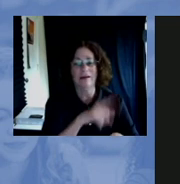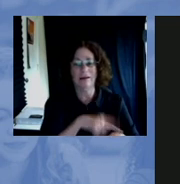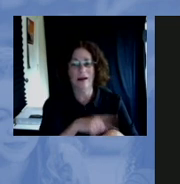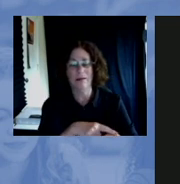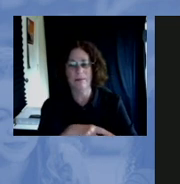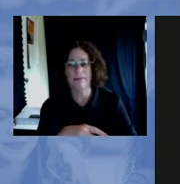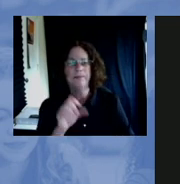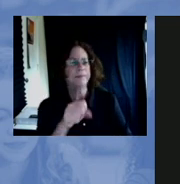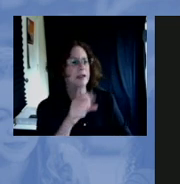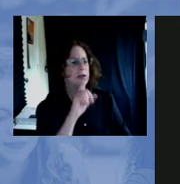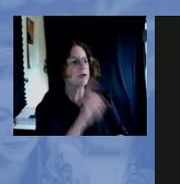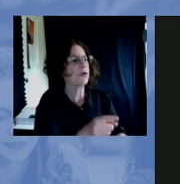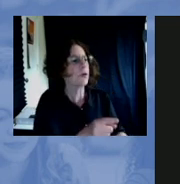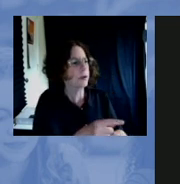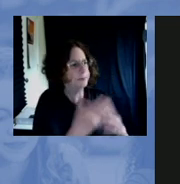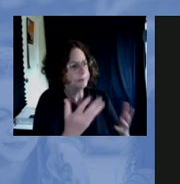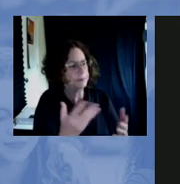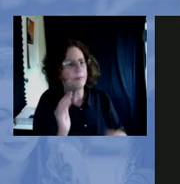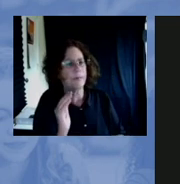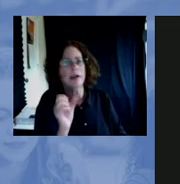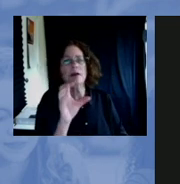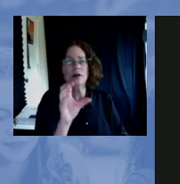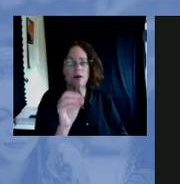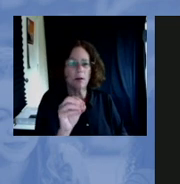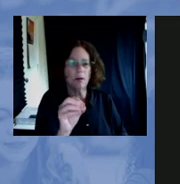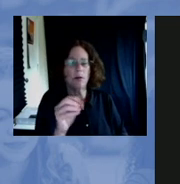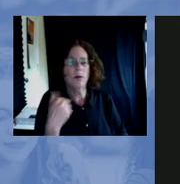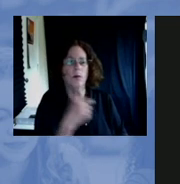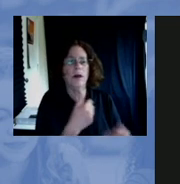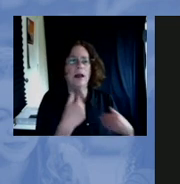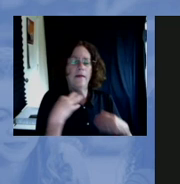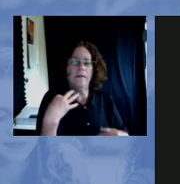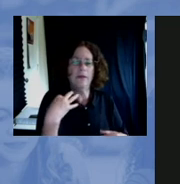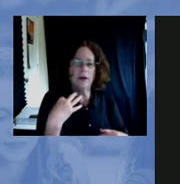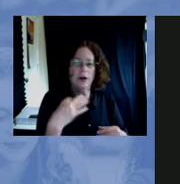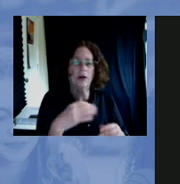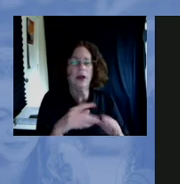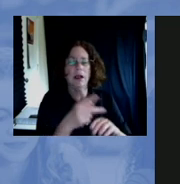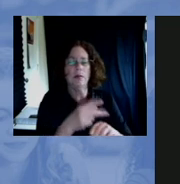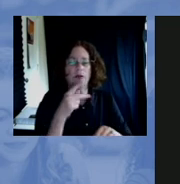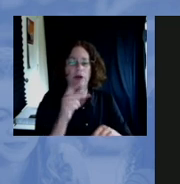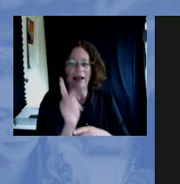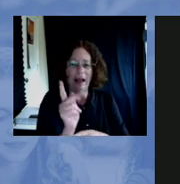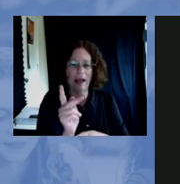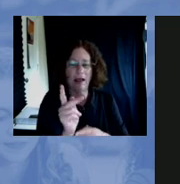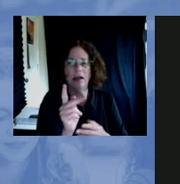SO IN FLORIDA THERE'S A VOLUNTARY PRE K PROGRAM THAT FUNDS A THREE HOUR A DAY PRE K.